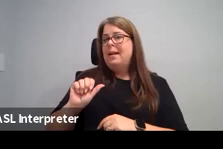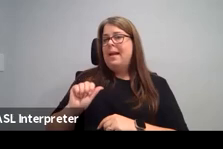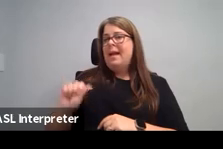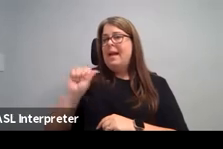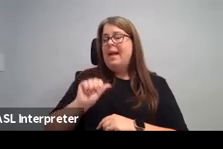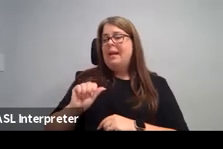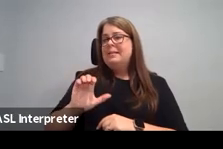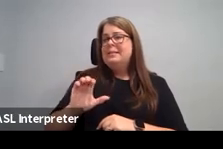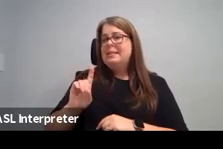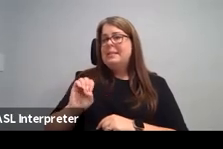Allison Frenzel : All right.